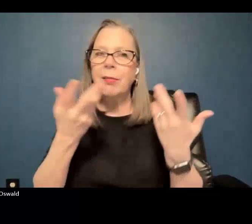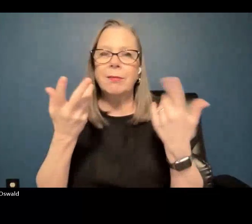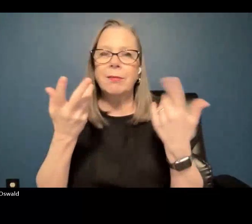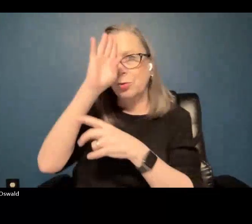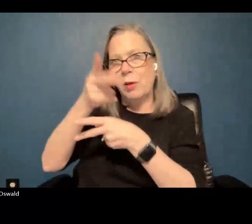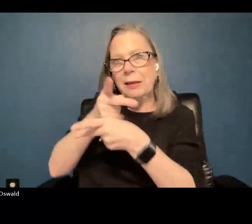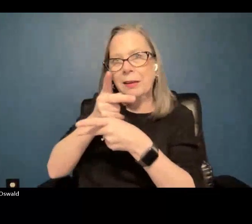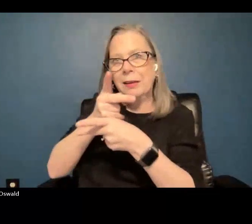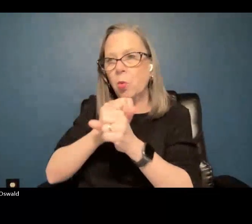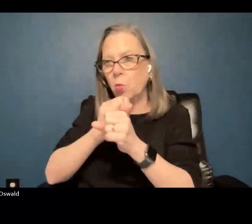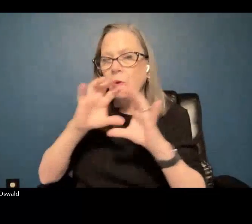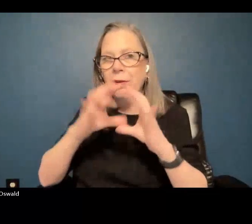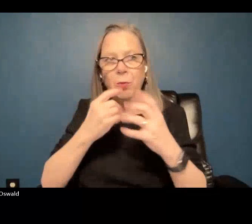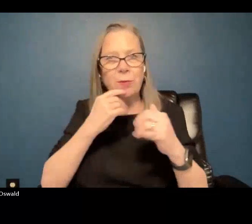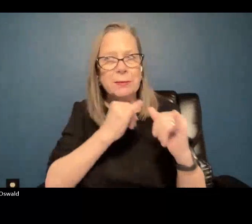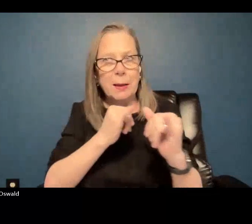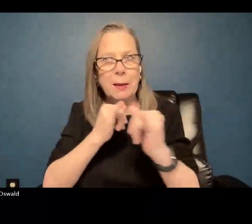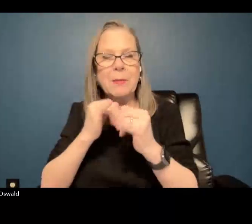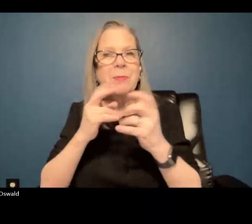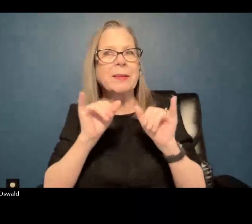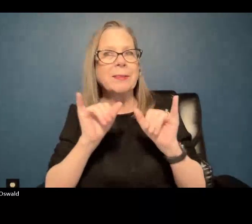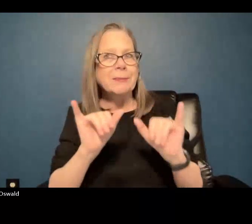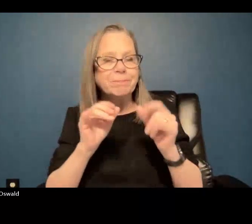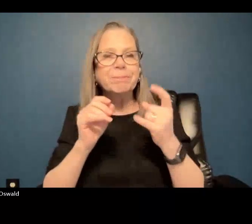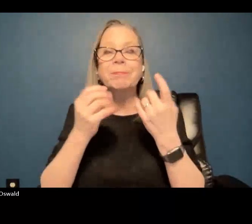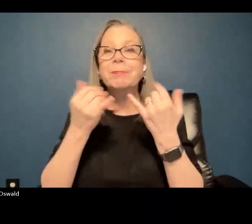And so with that information, a finalized report was put together.